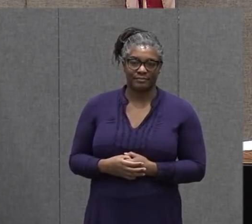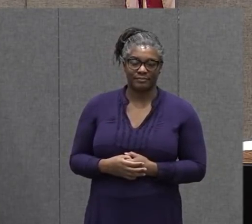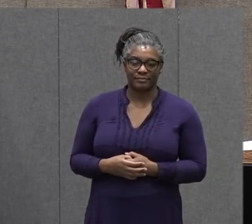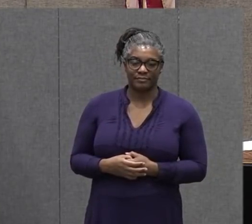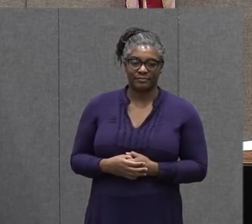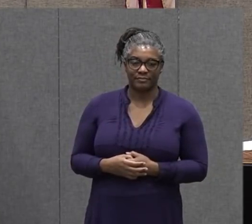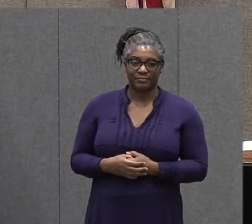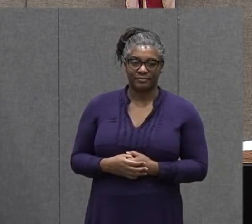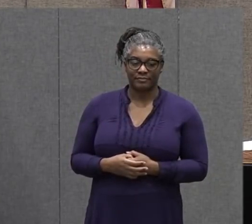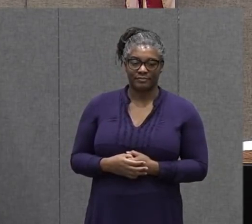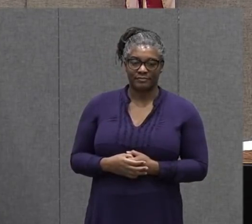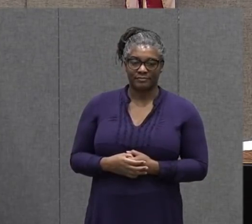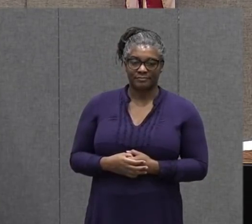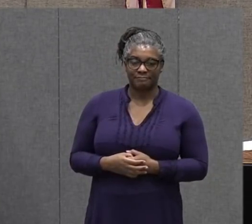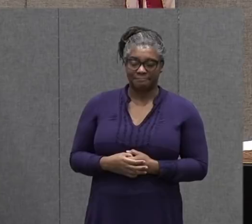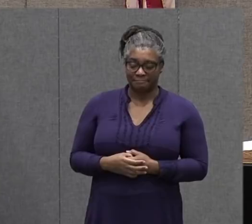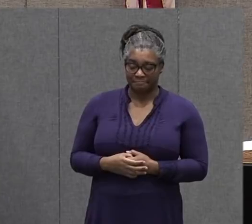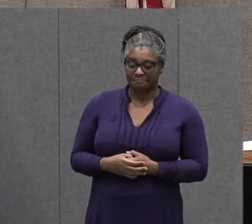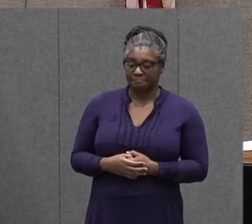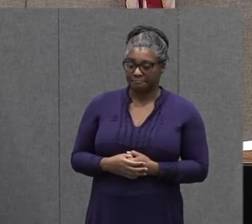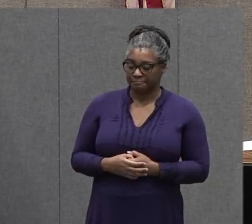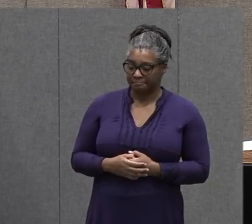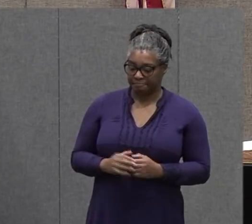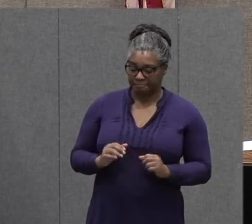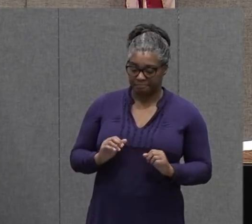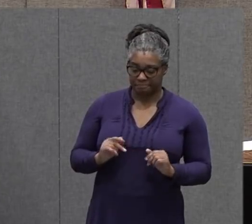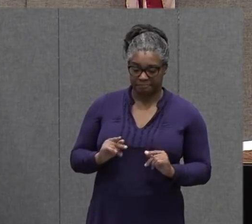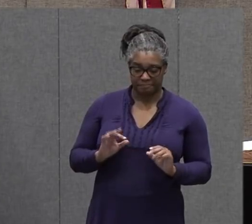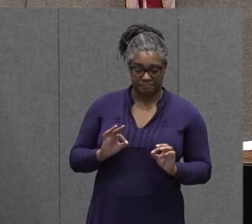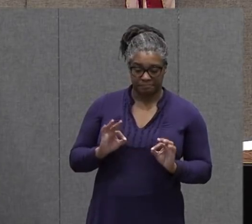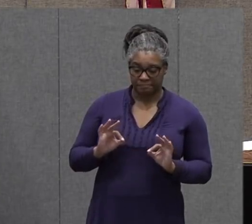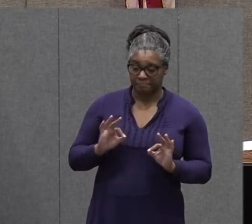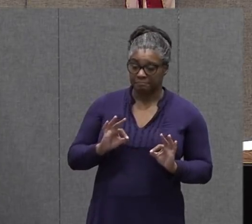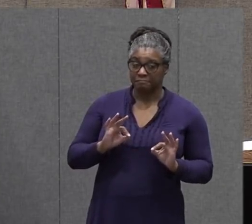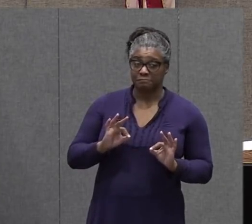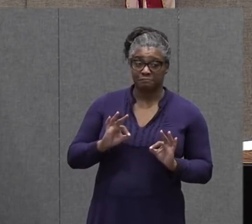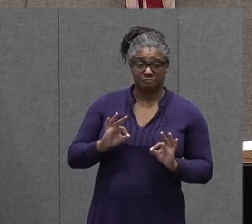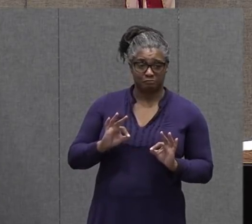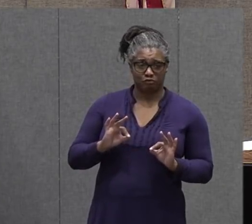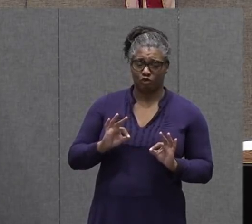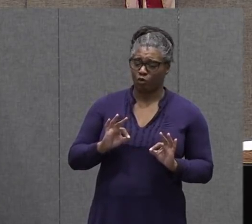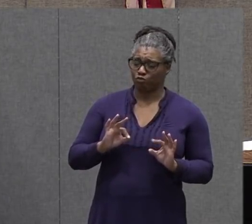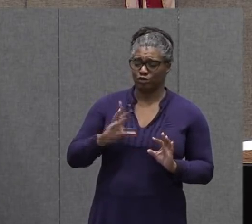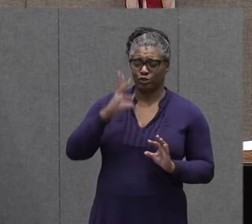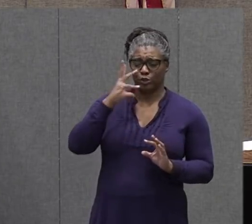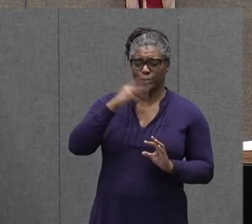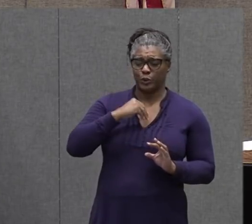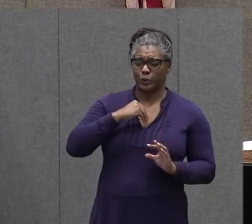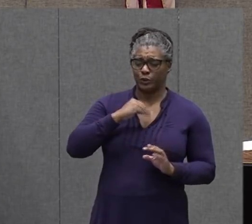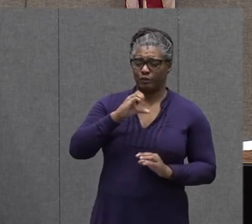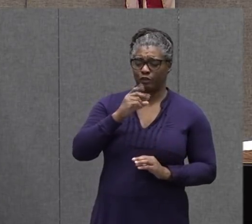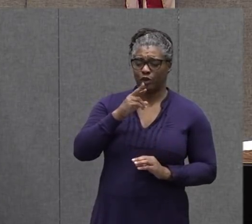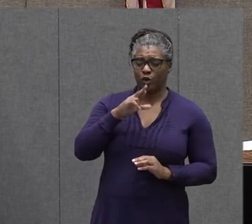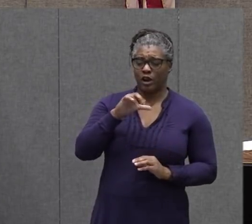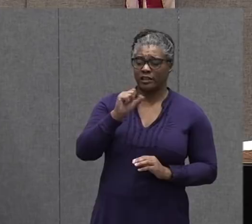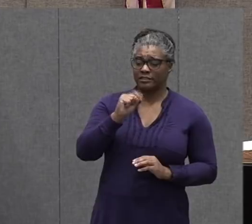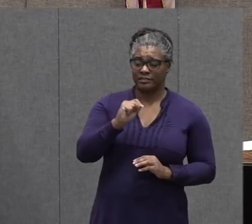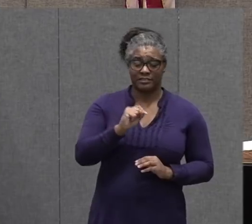Alright, there we go its one fine crust I've ever seen. [Miss Garcia] Perfect, so let that sit there.